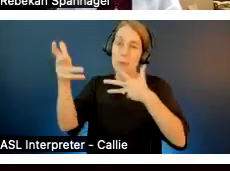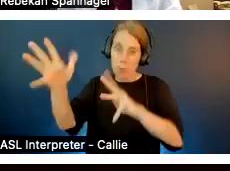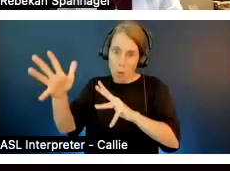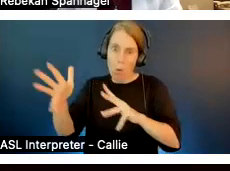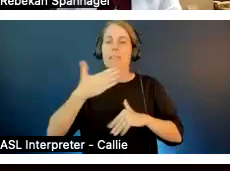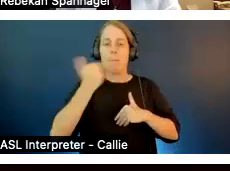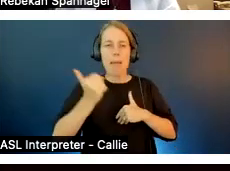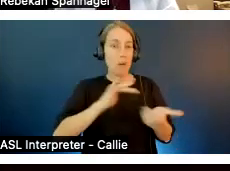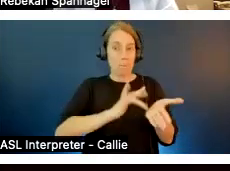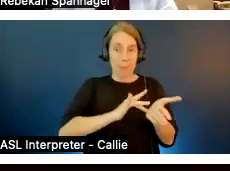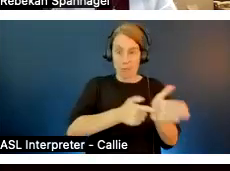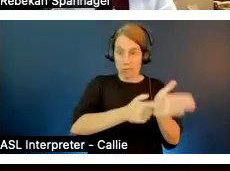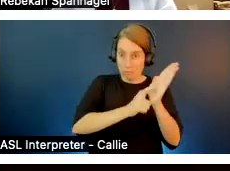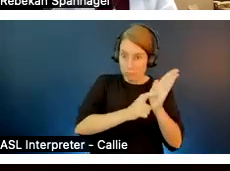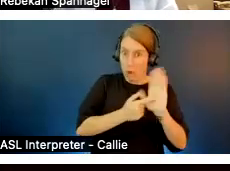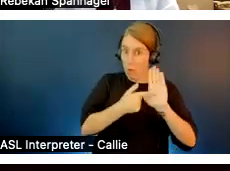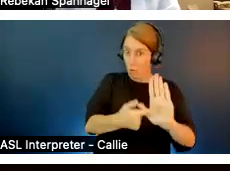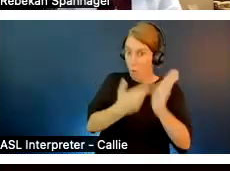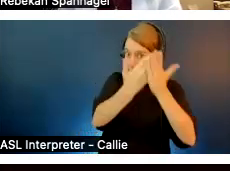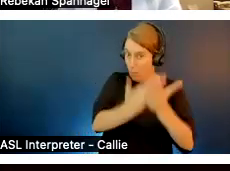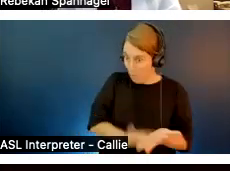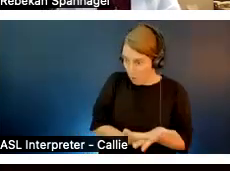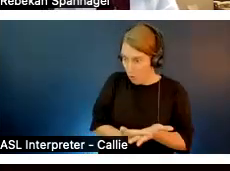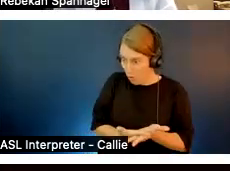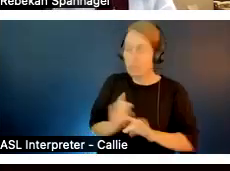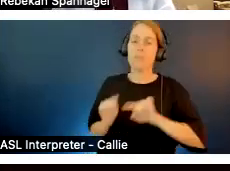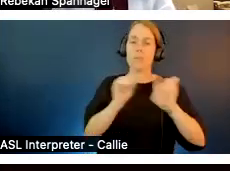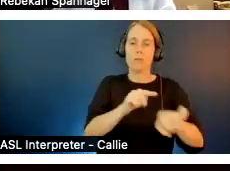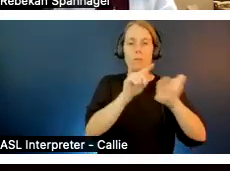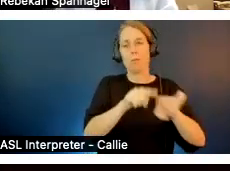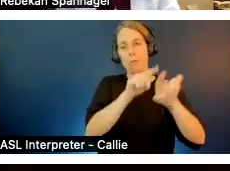um so in south carolina we have several different home and community-based services waivers